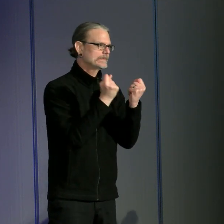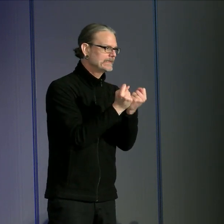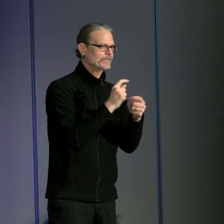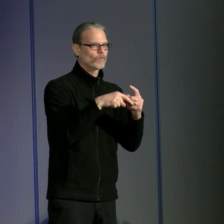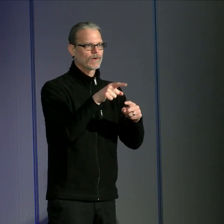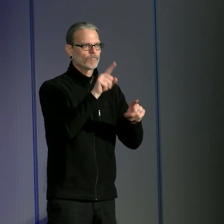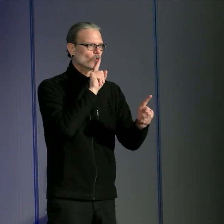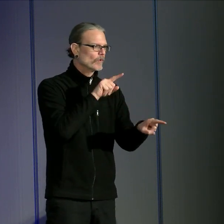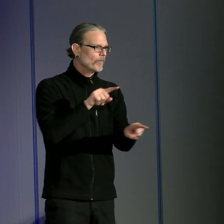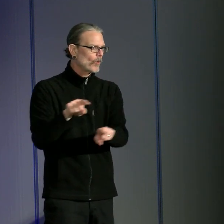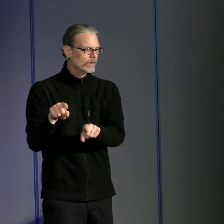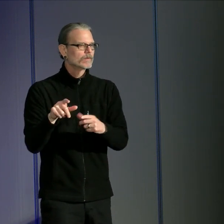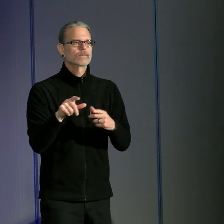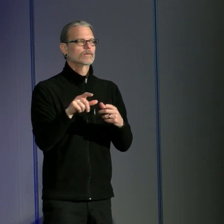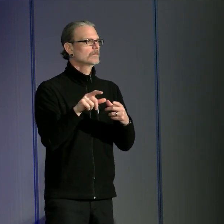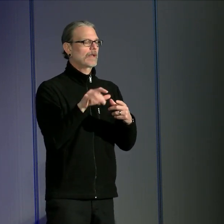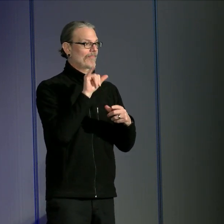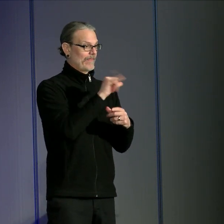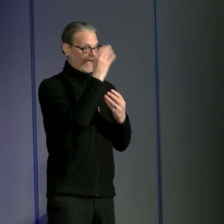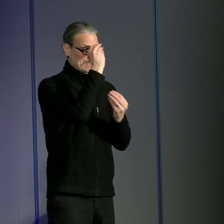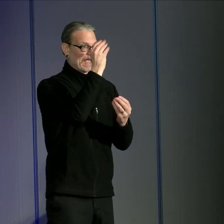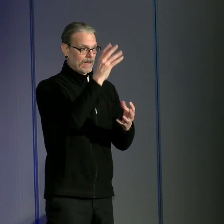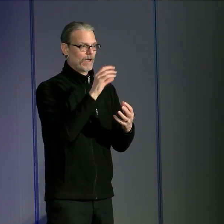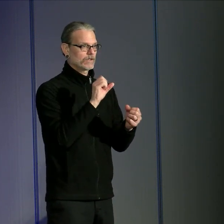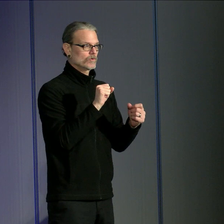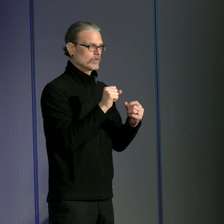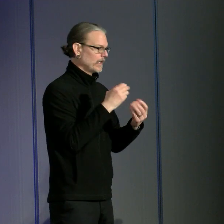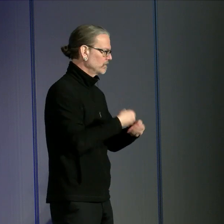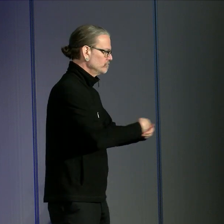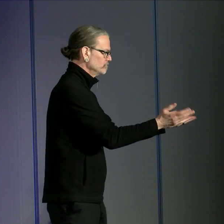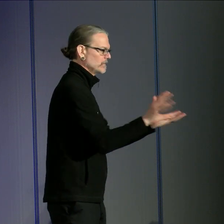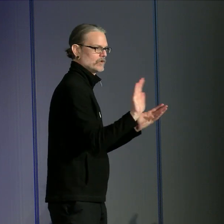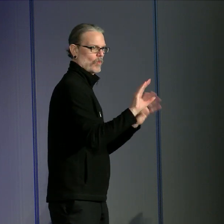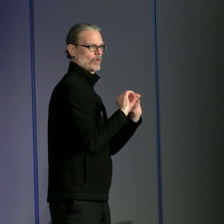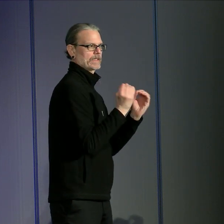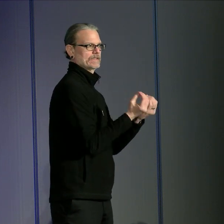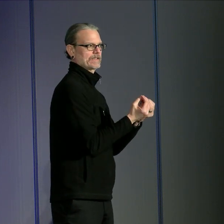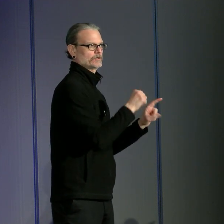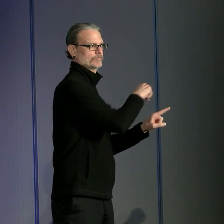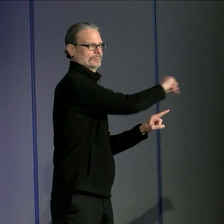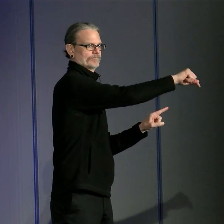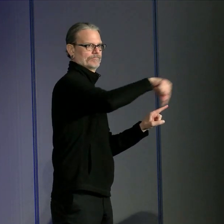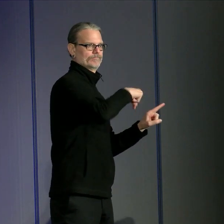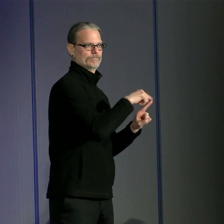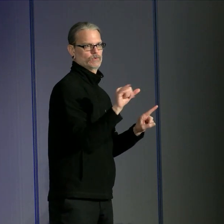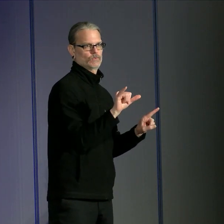The same data can go out to the different parts of your organization as you're testing.